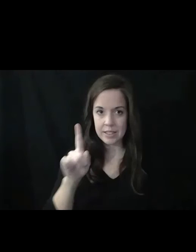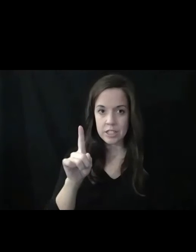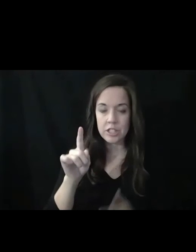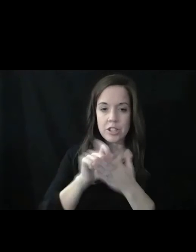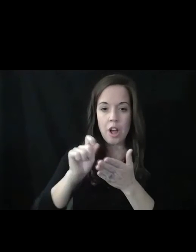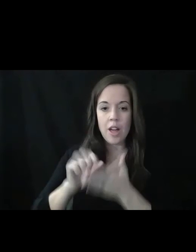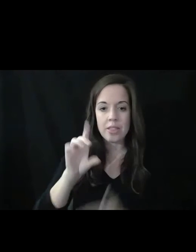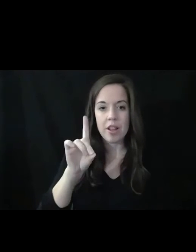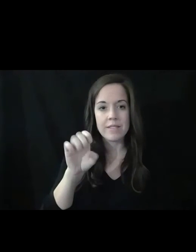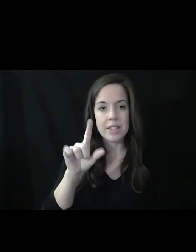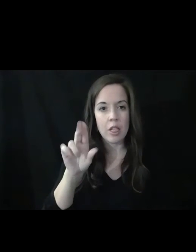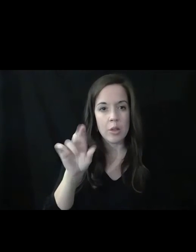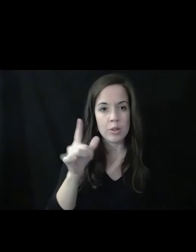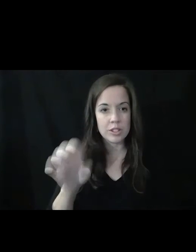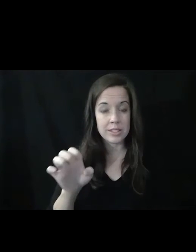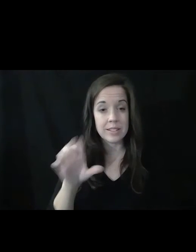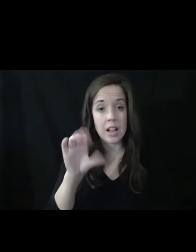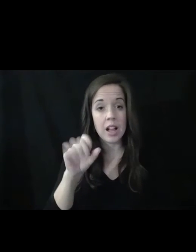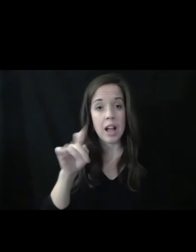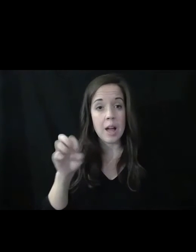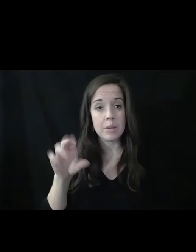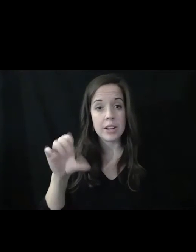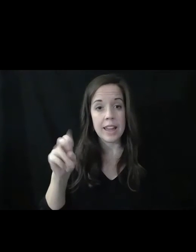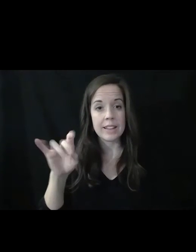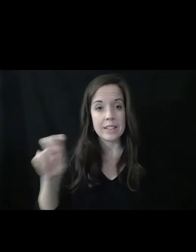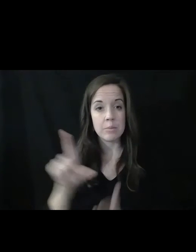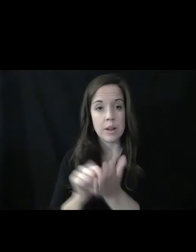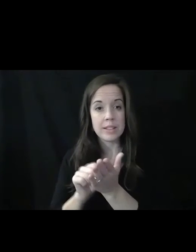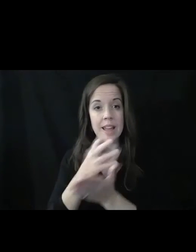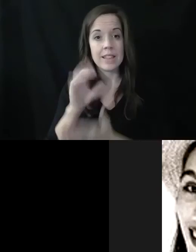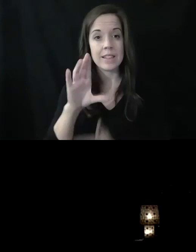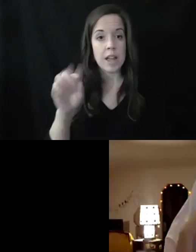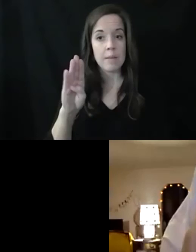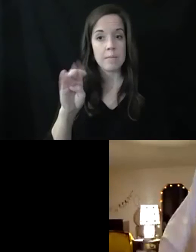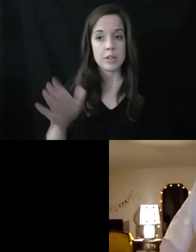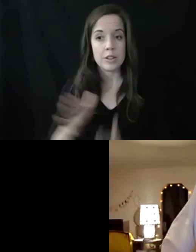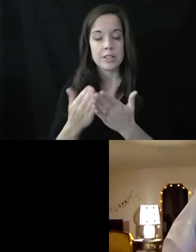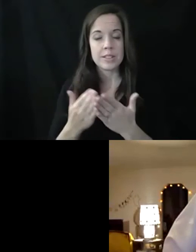year from Copper Canyon Press. And also the chapbooks Ebb and Tunsiya/Amrikiya,